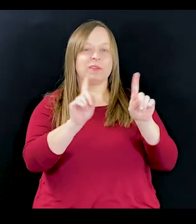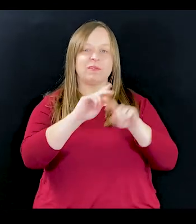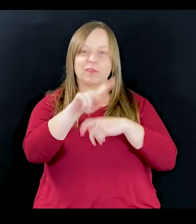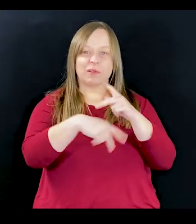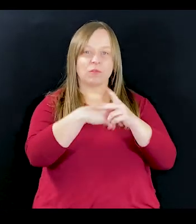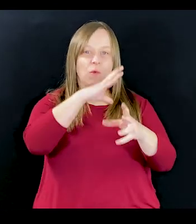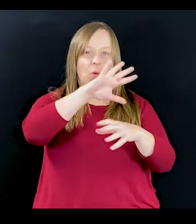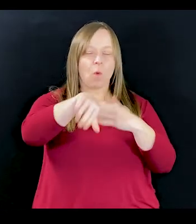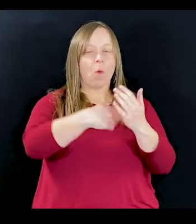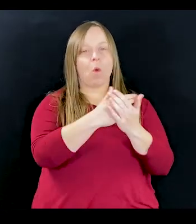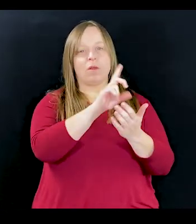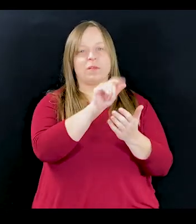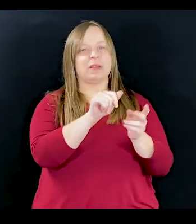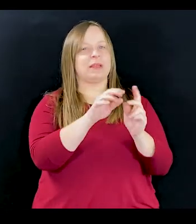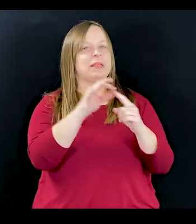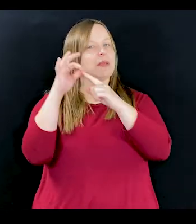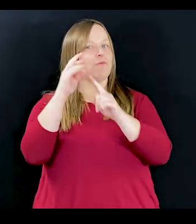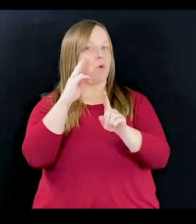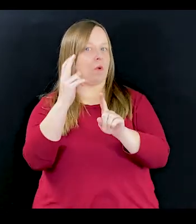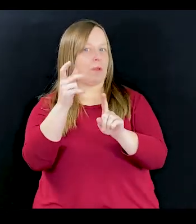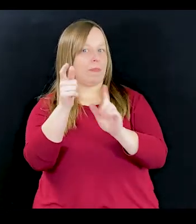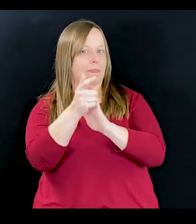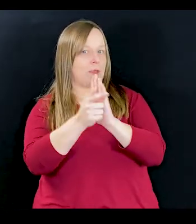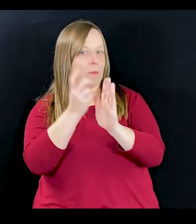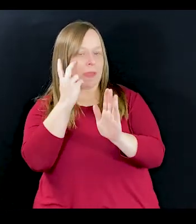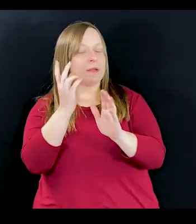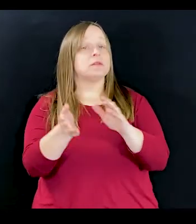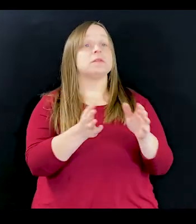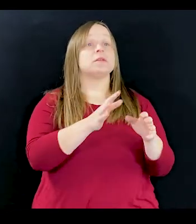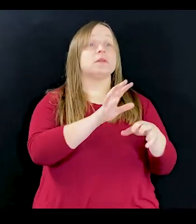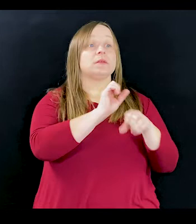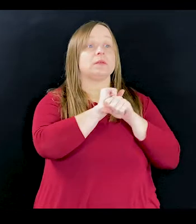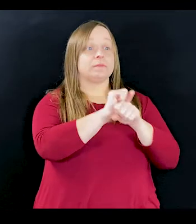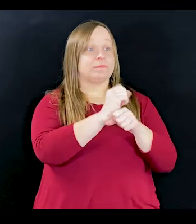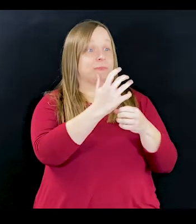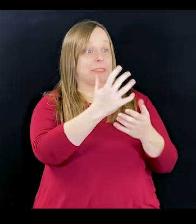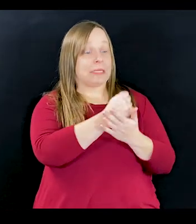disabilities, except legal blindness, and obtaining, securing, and retaining